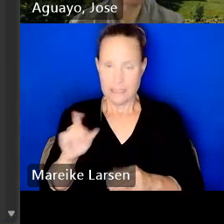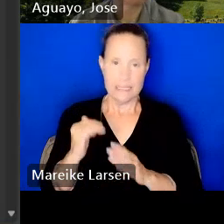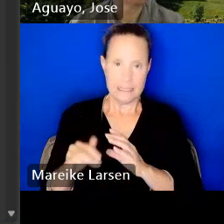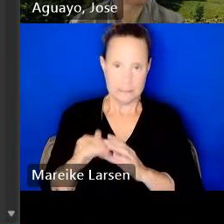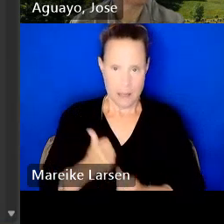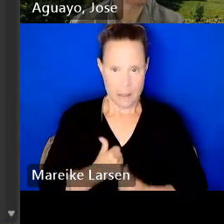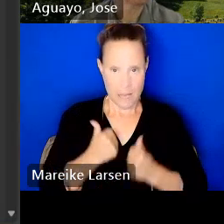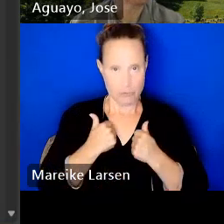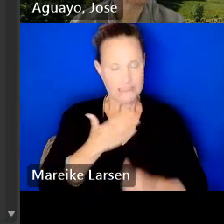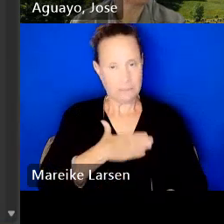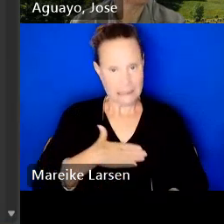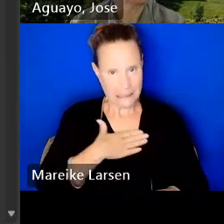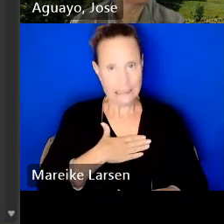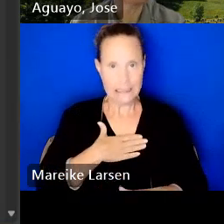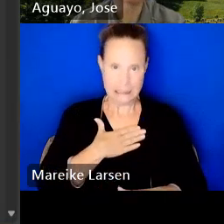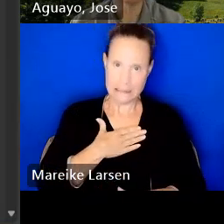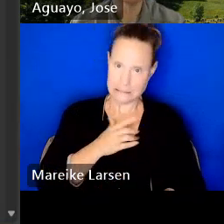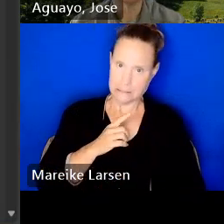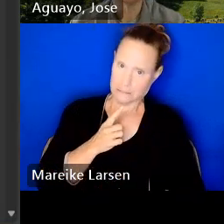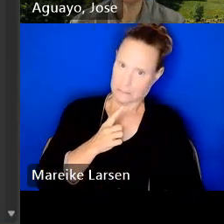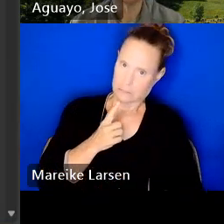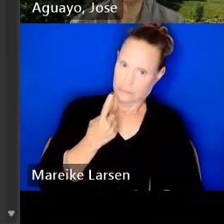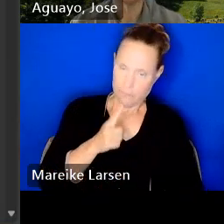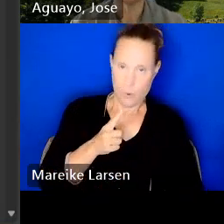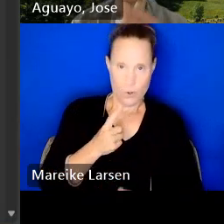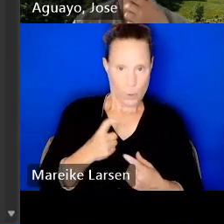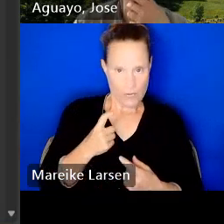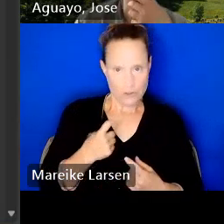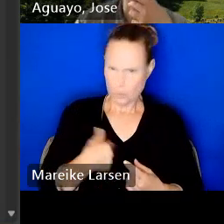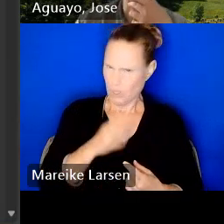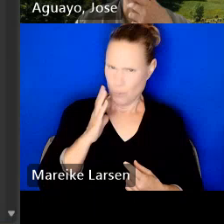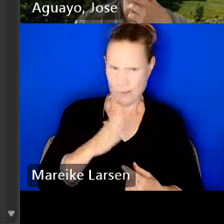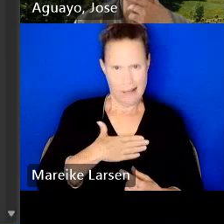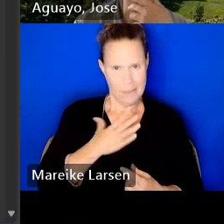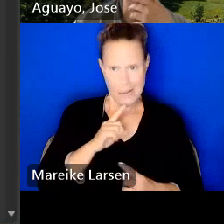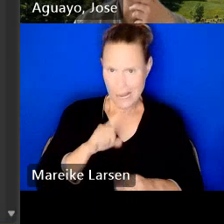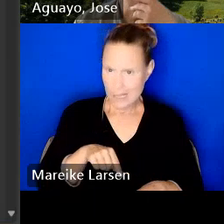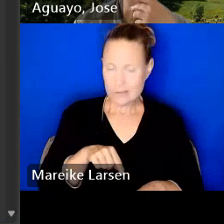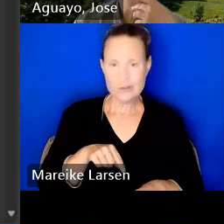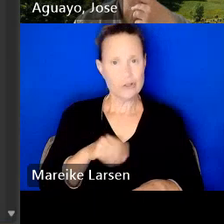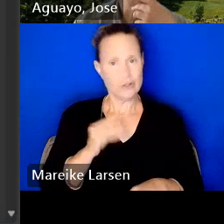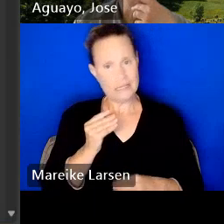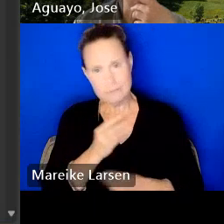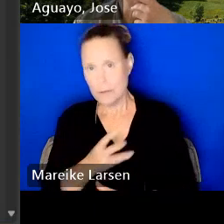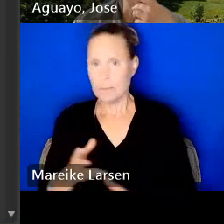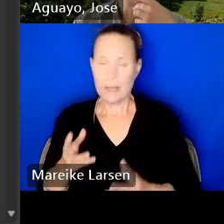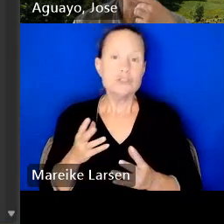We are here and and eager to answer questions and. Provide the information that we can, as we have it.